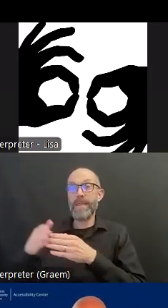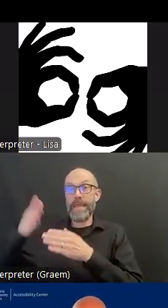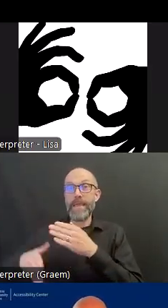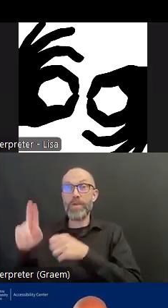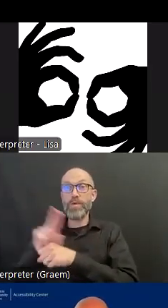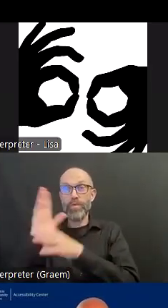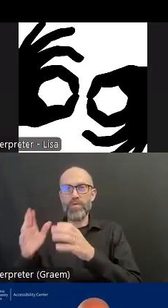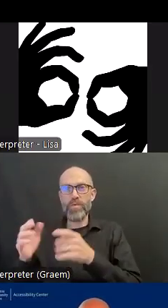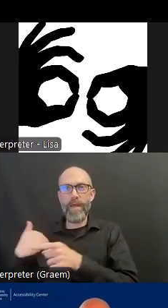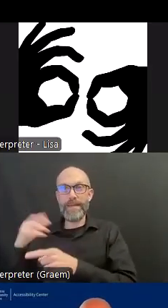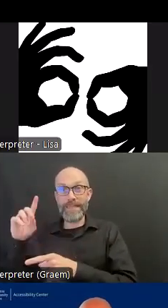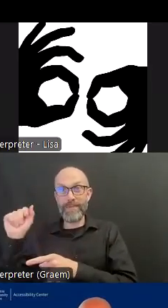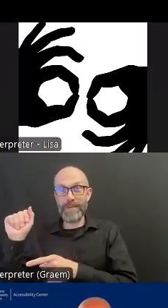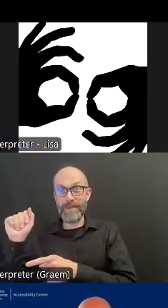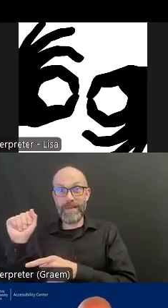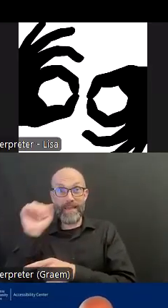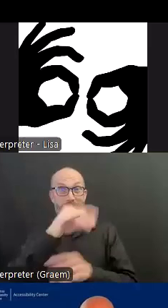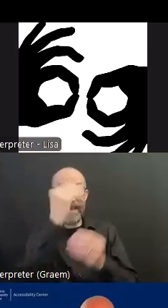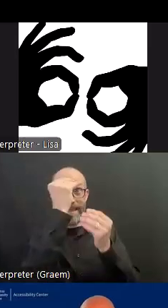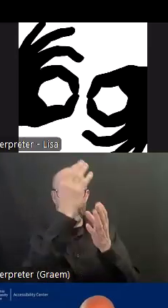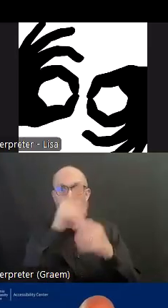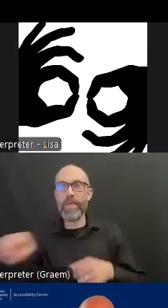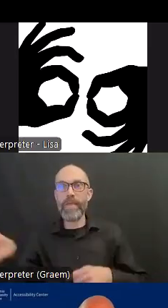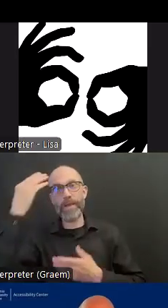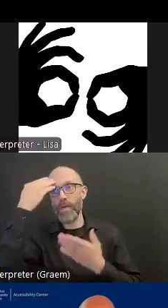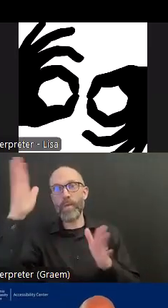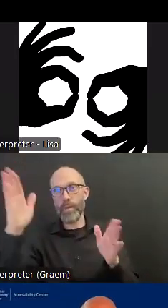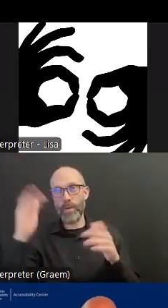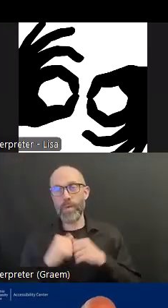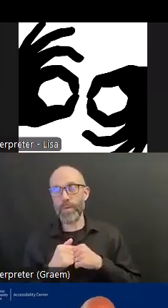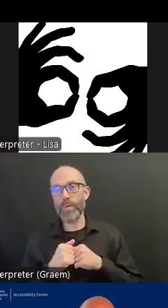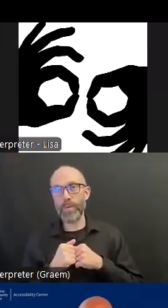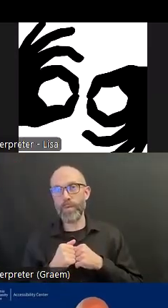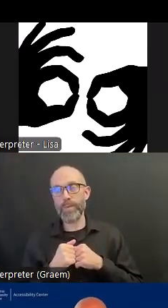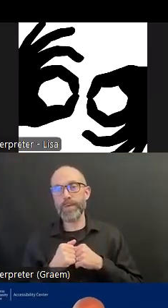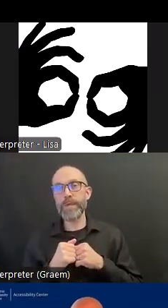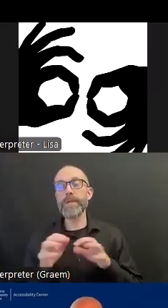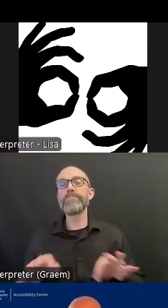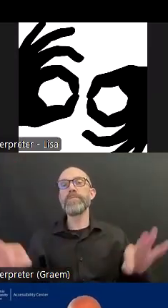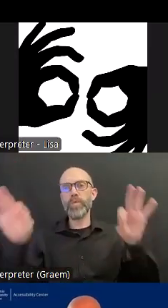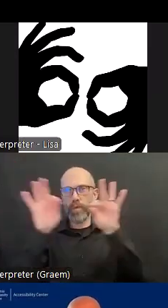they don't know about that information. So it's really critical. And the primary way that we share